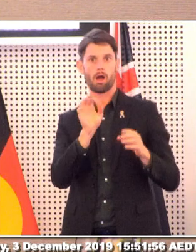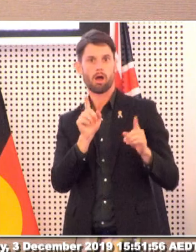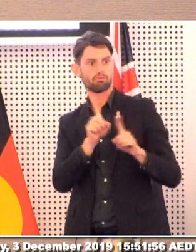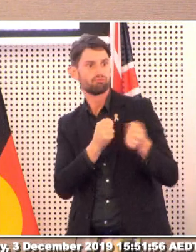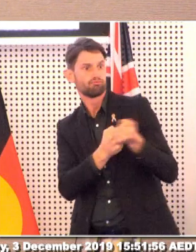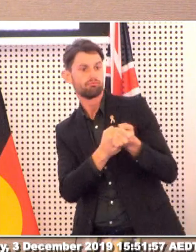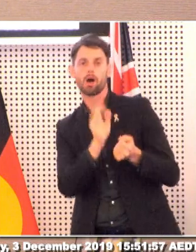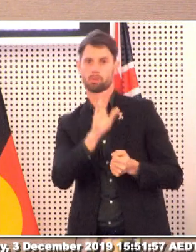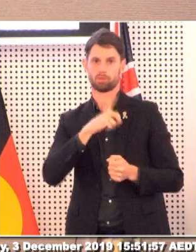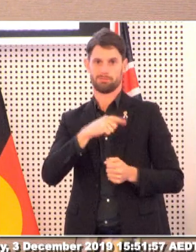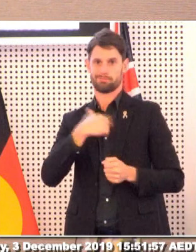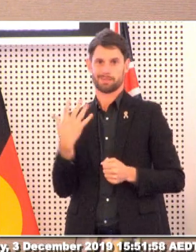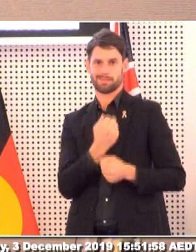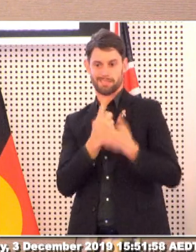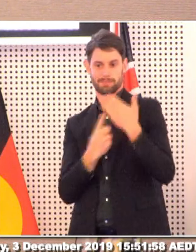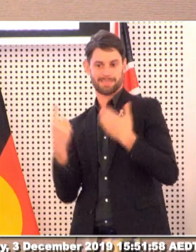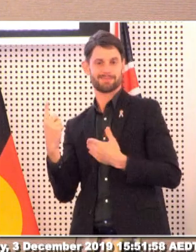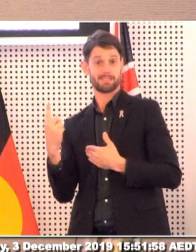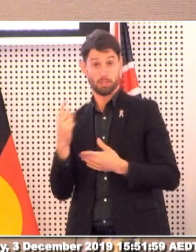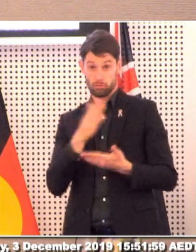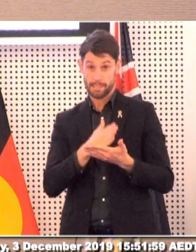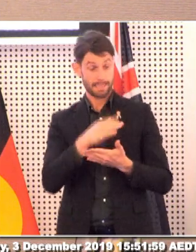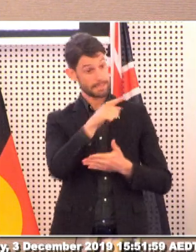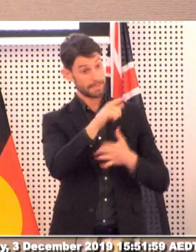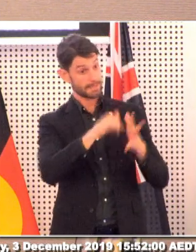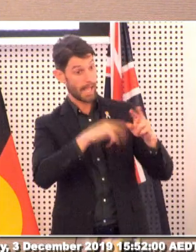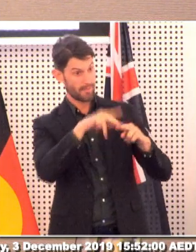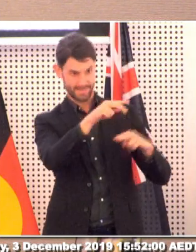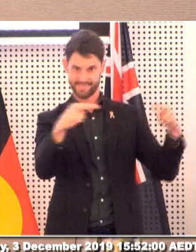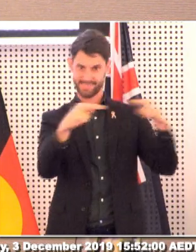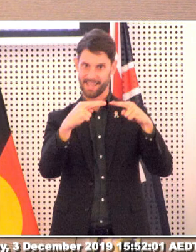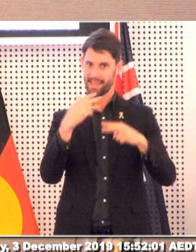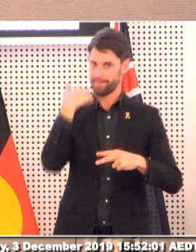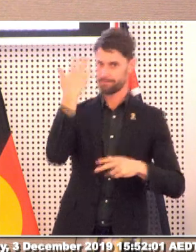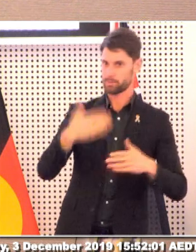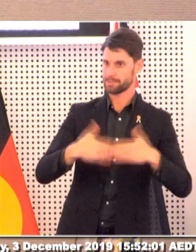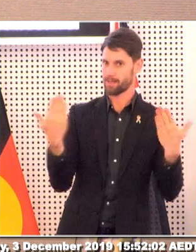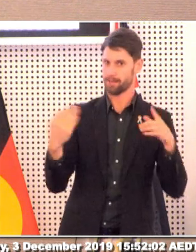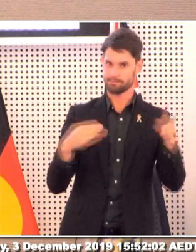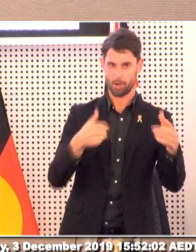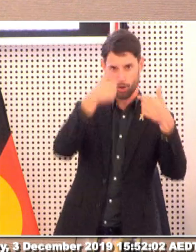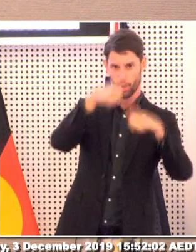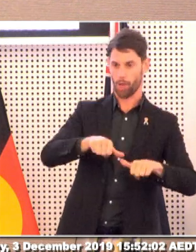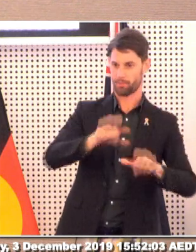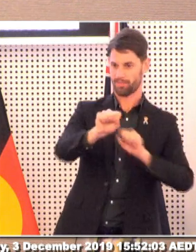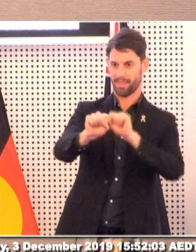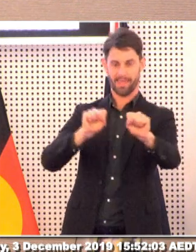the residents best. And they’re really the primary carers of the – the residents.